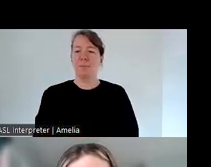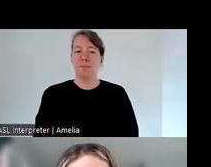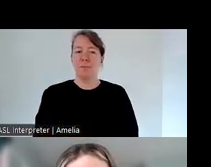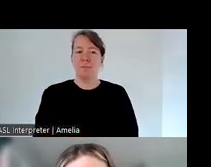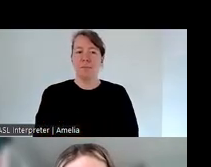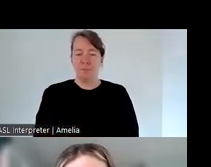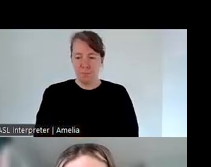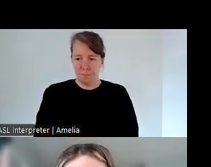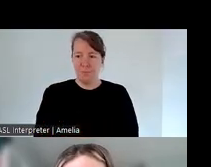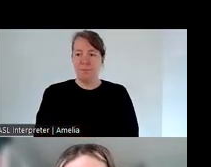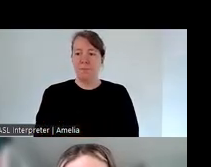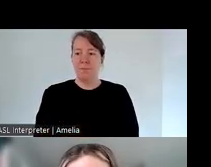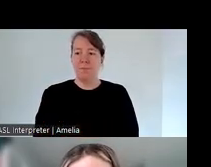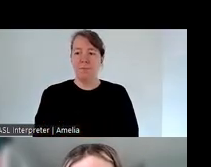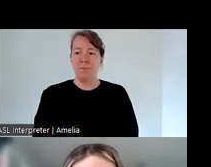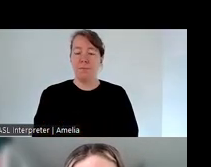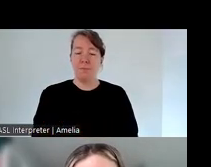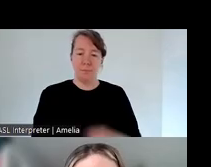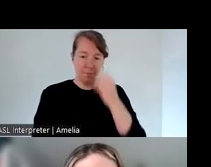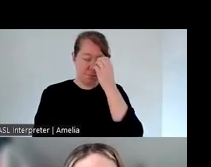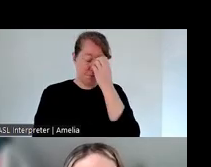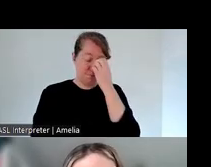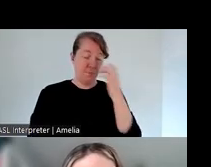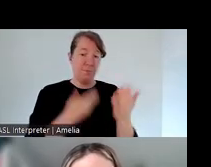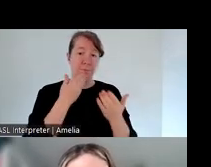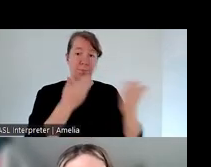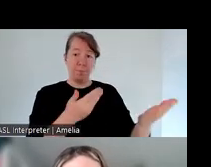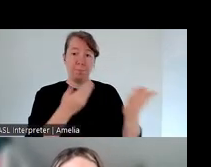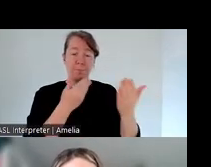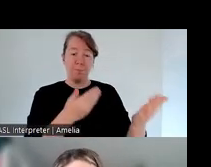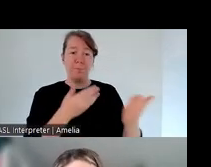Um, so, my chapter is titled “Integrating accessible teaching into—”